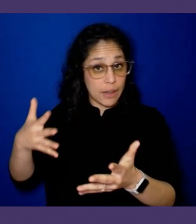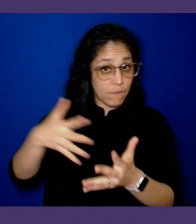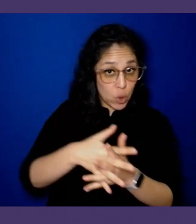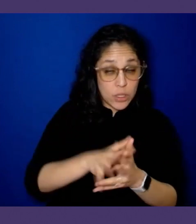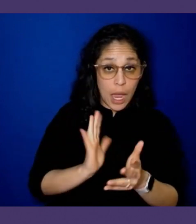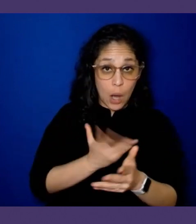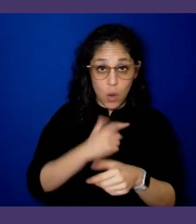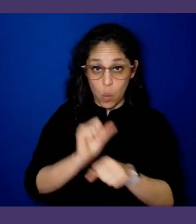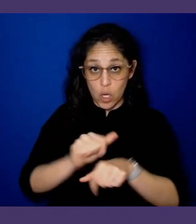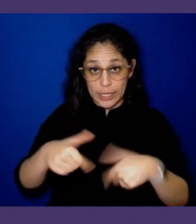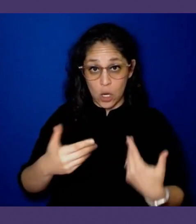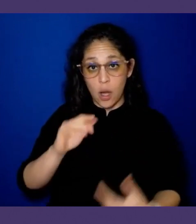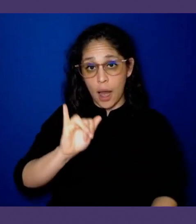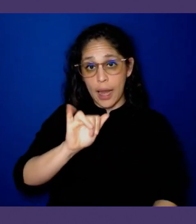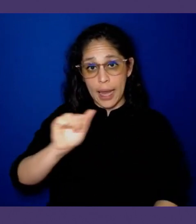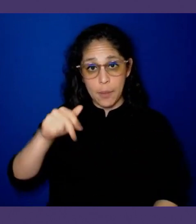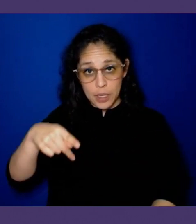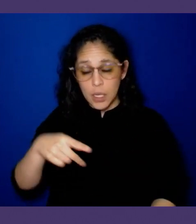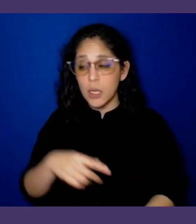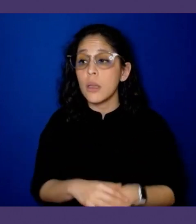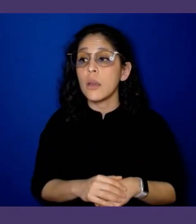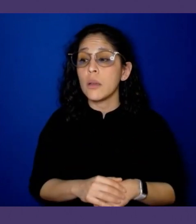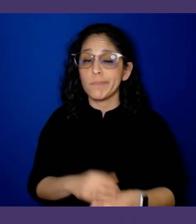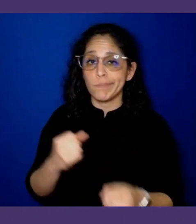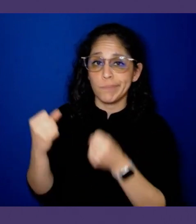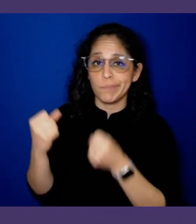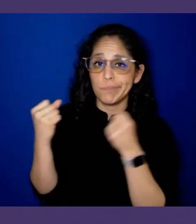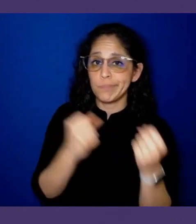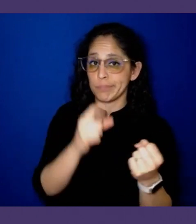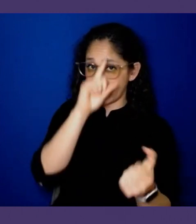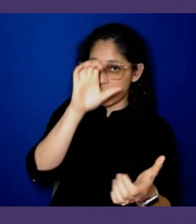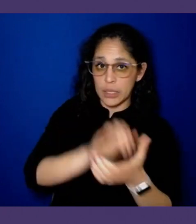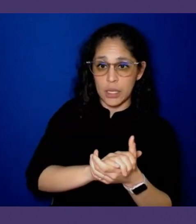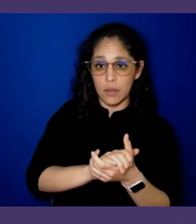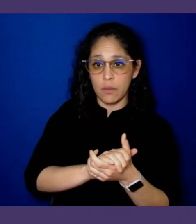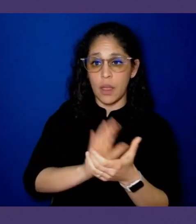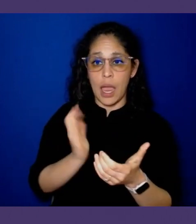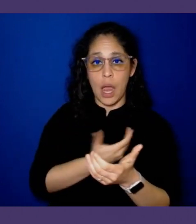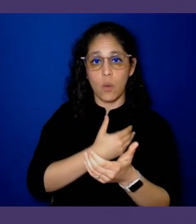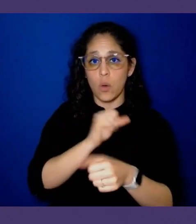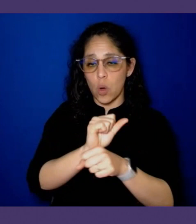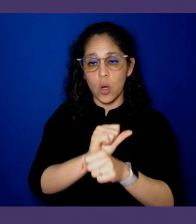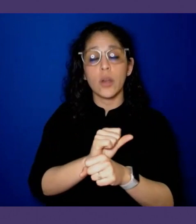We firmly believe across all of our work that accessibility projects and disability inclusion programs